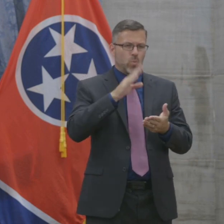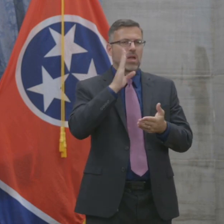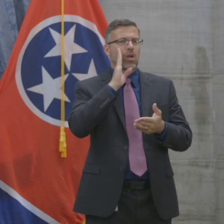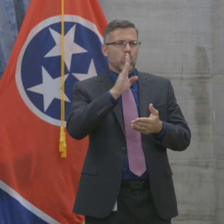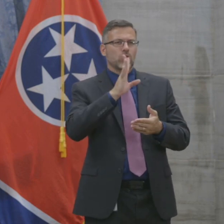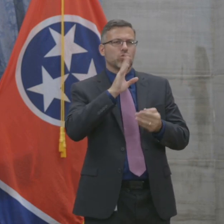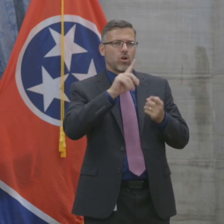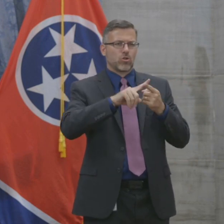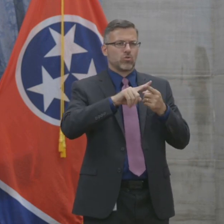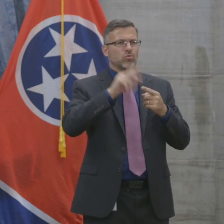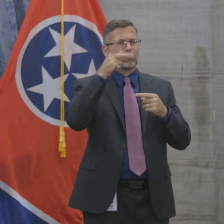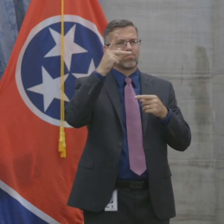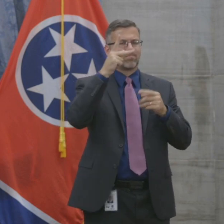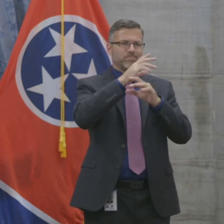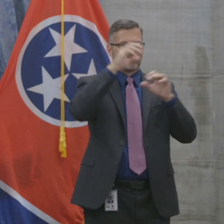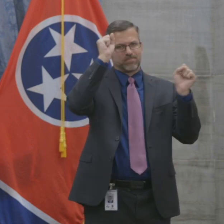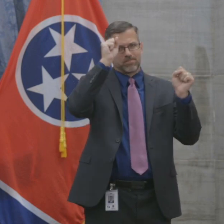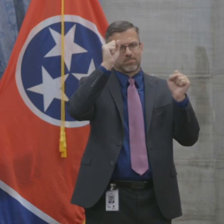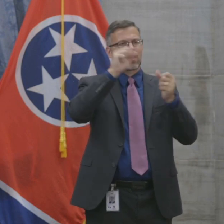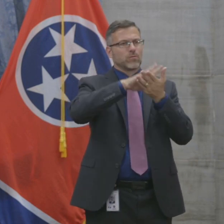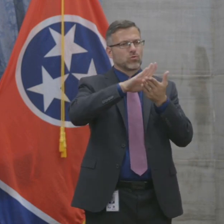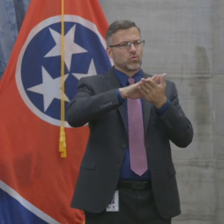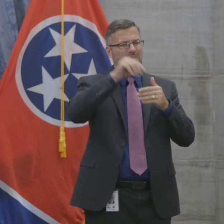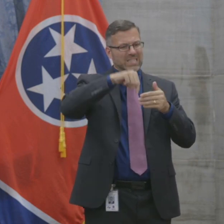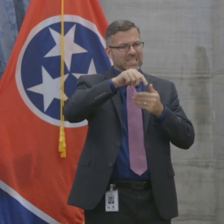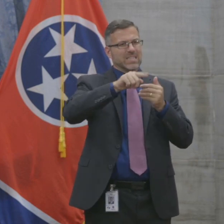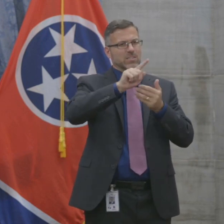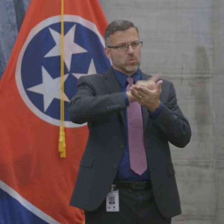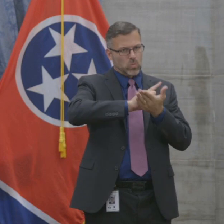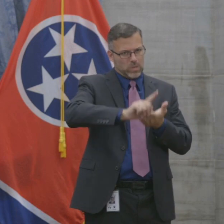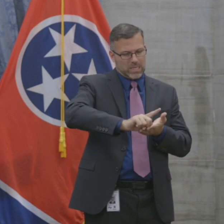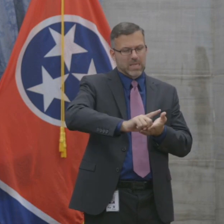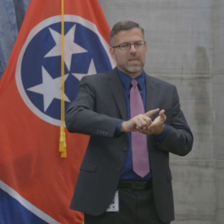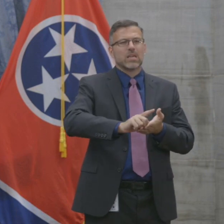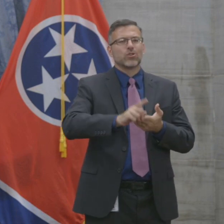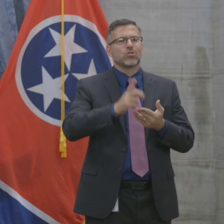Yeah, so thanks for the question. So that is -- so the Department of Education has been working with DHS and